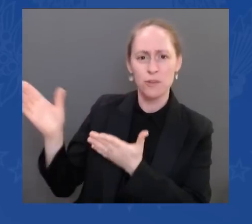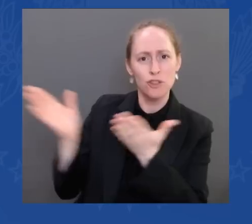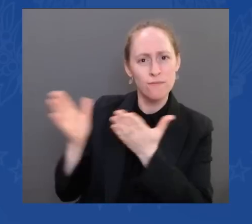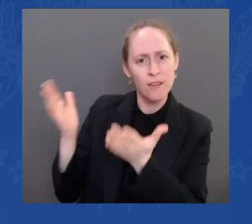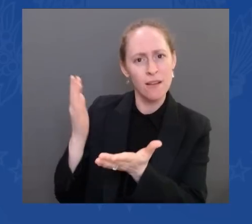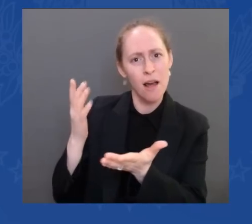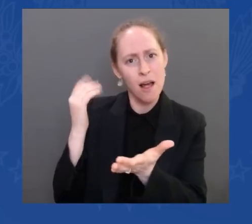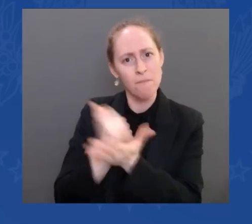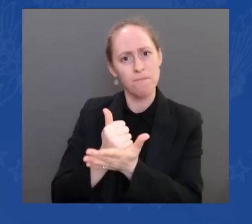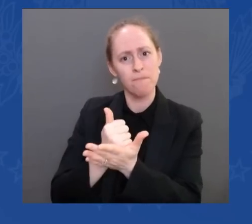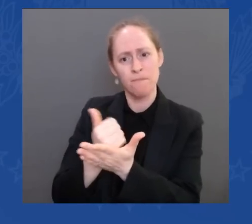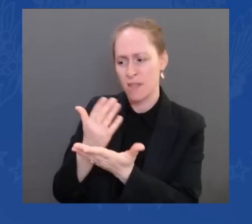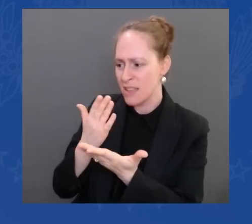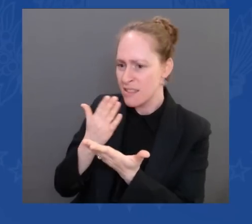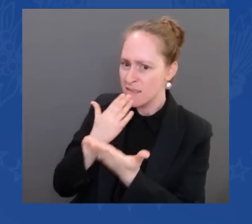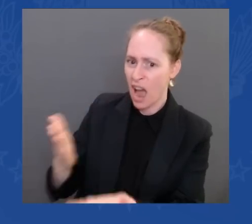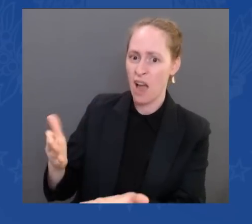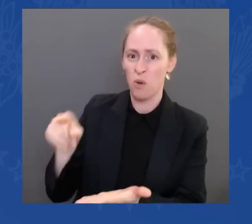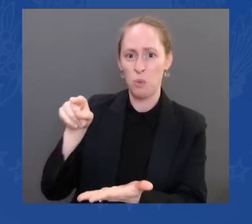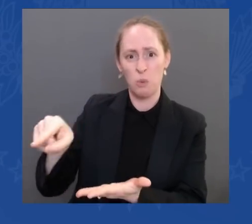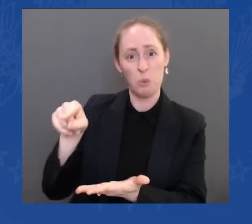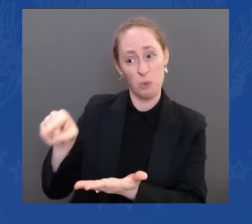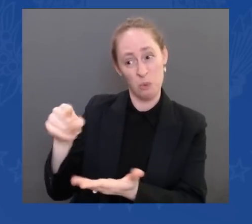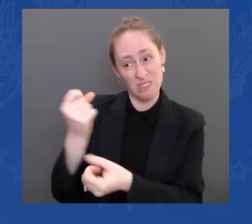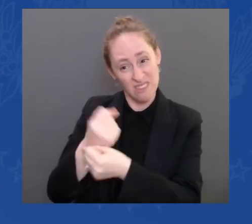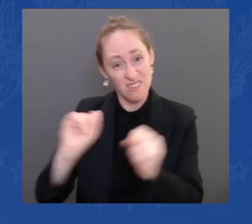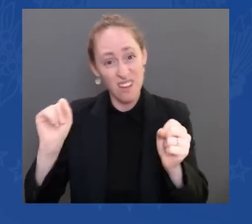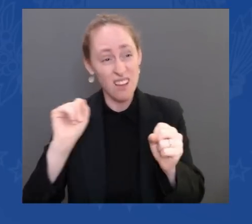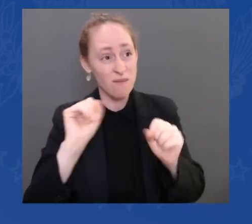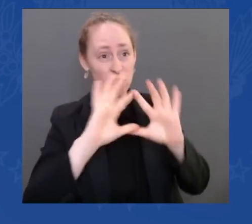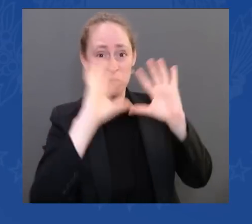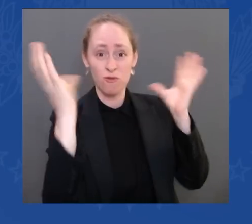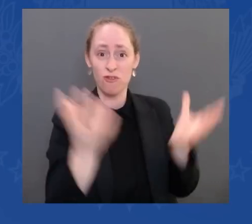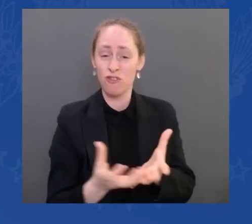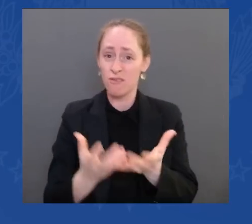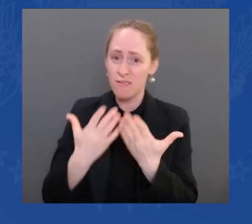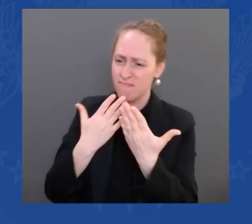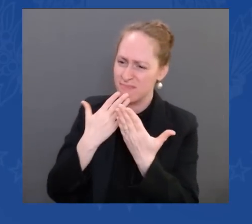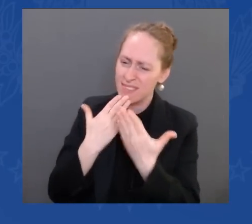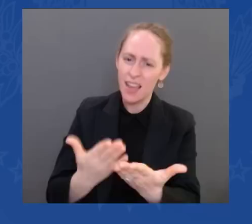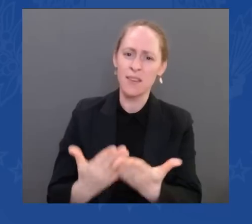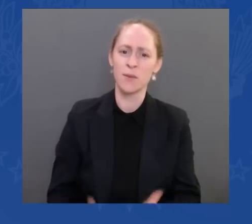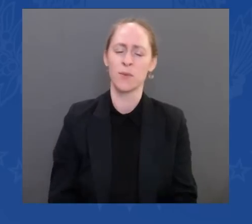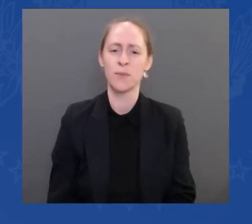And he put his hand on his wife's -- his wife -- his hand was on her shoulder.